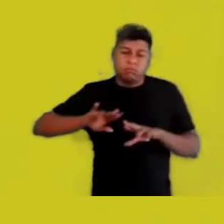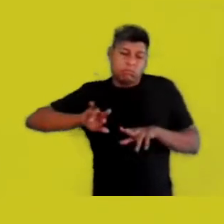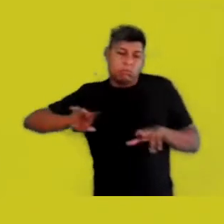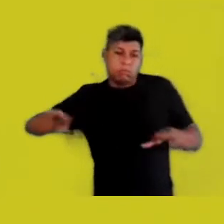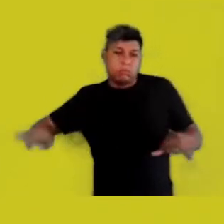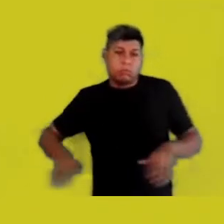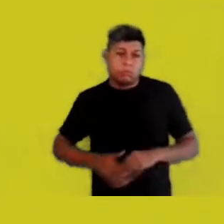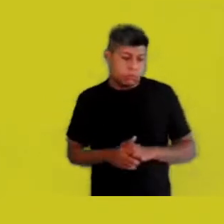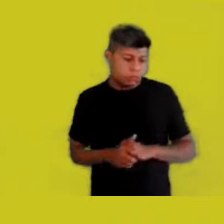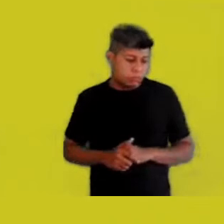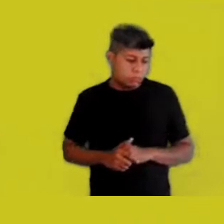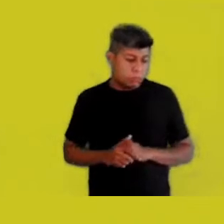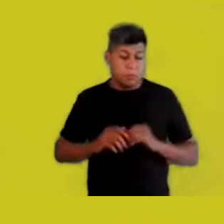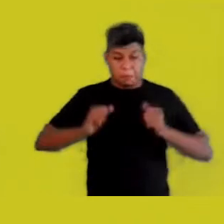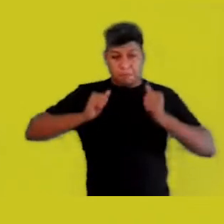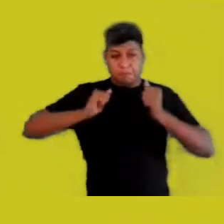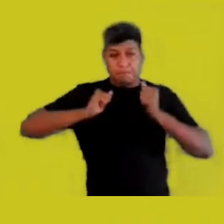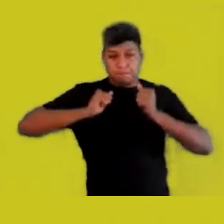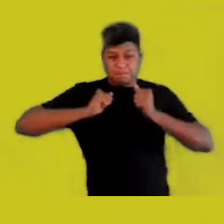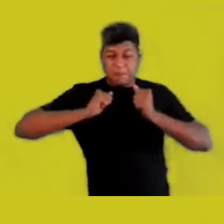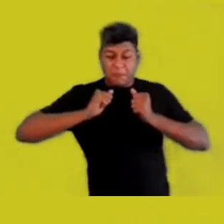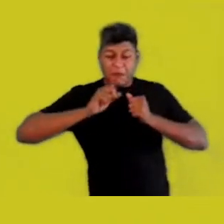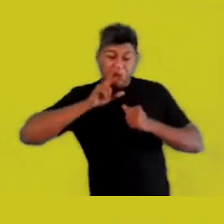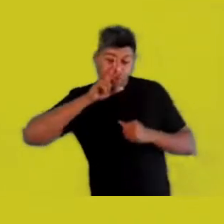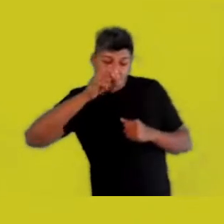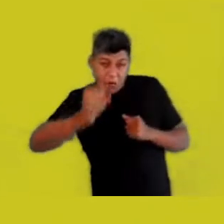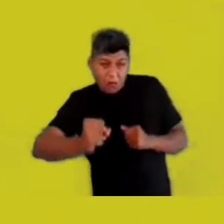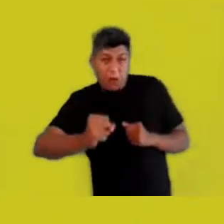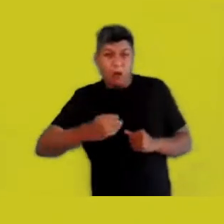It powers and expands desire.